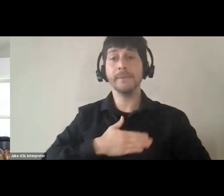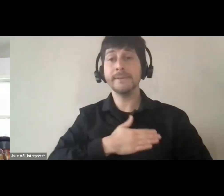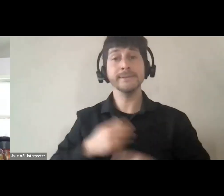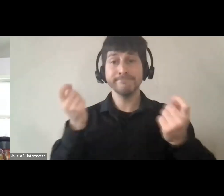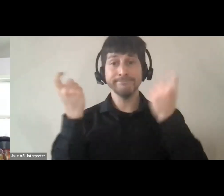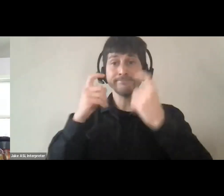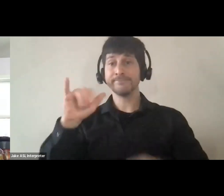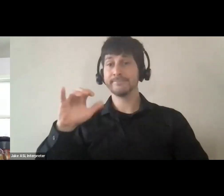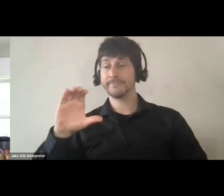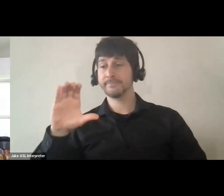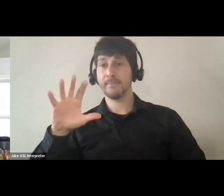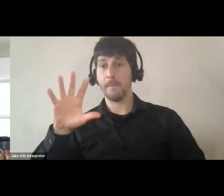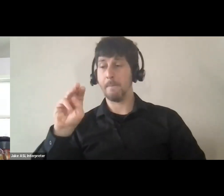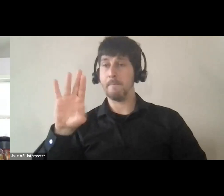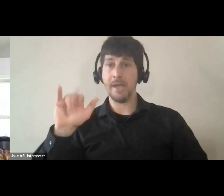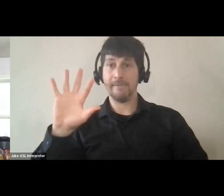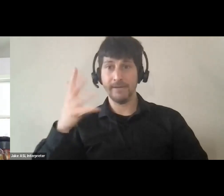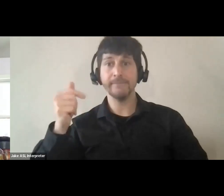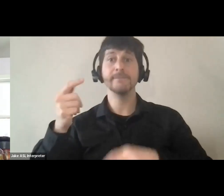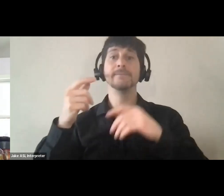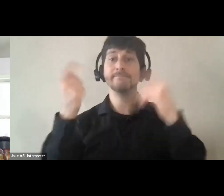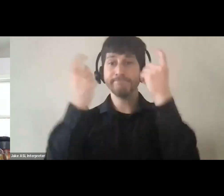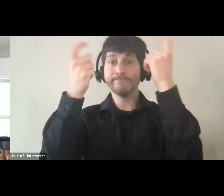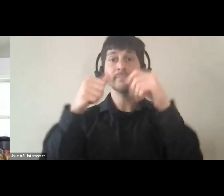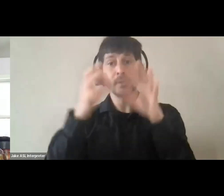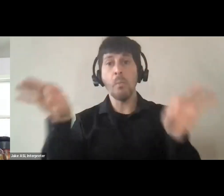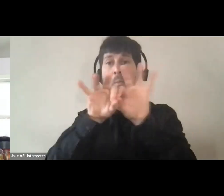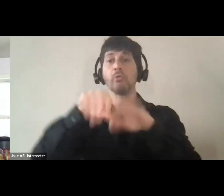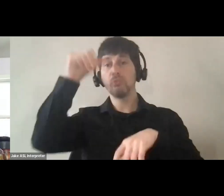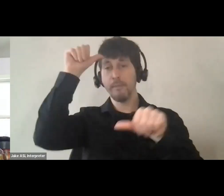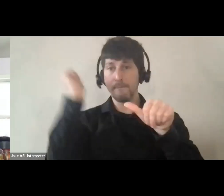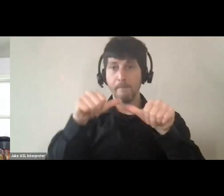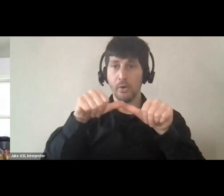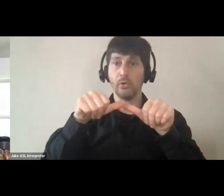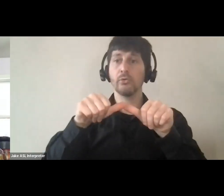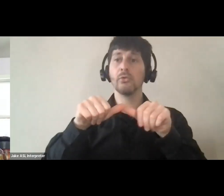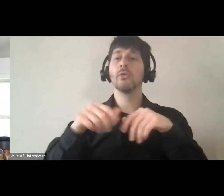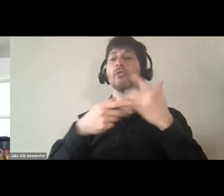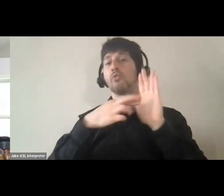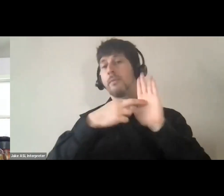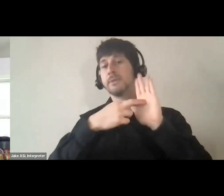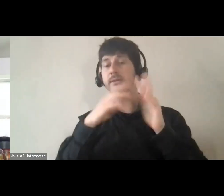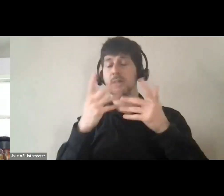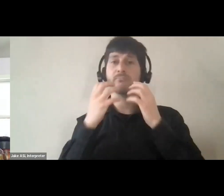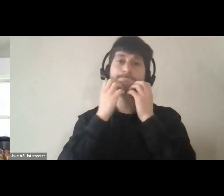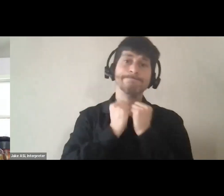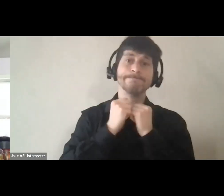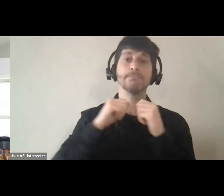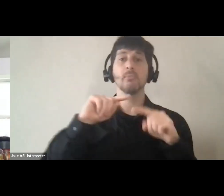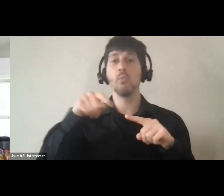That unless you are able to either pass or just watch from the sidelines, you not really participating in the celebration. So when we say please let's have a cinco de Maya presentation.